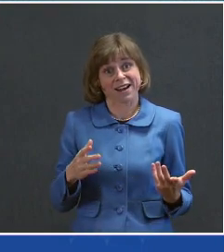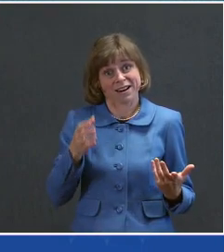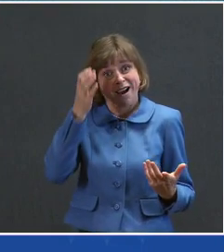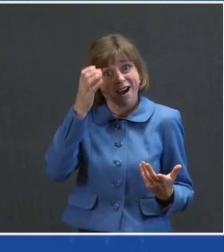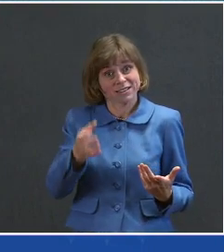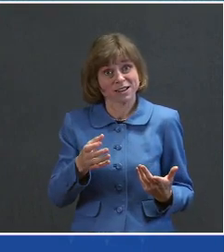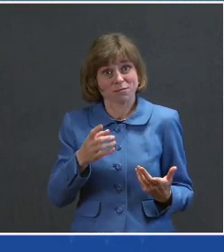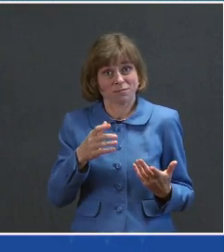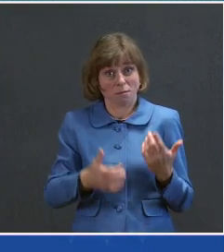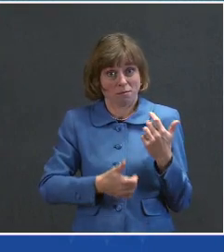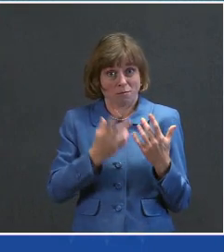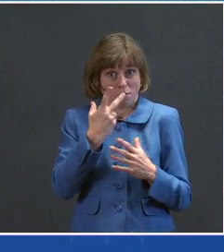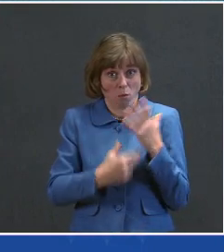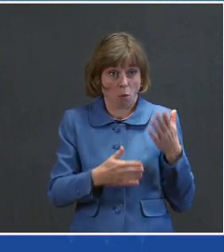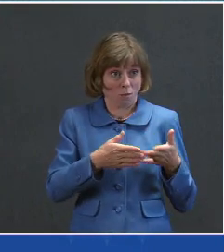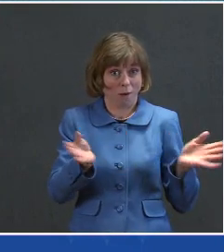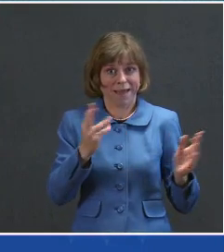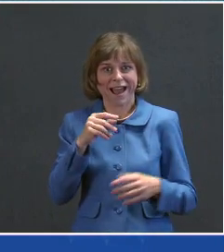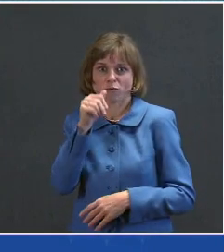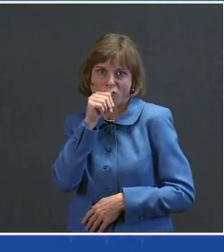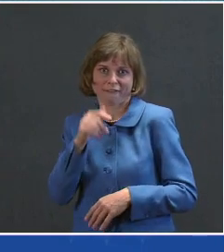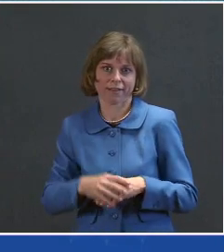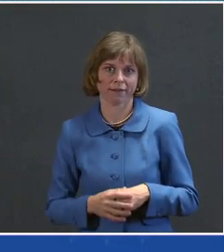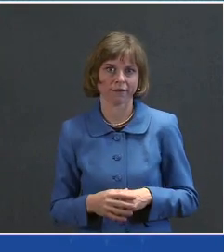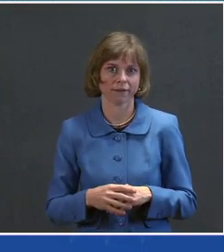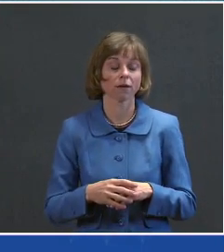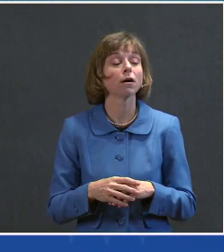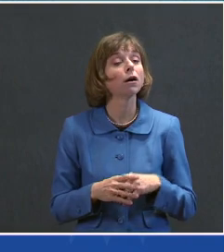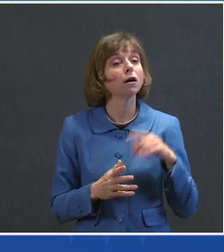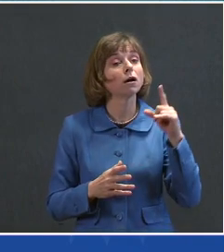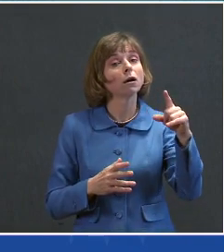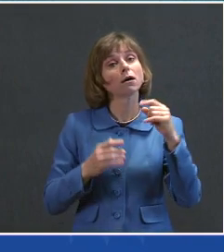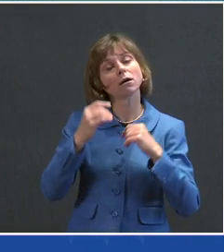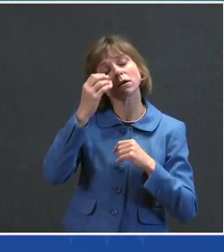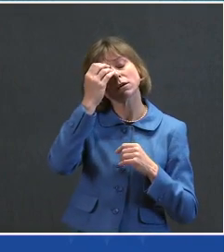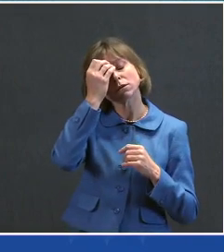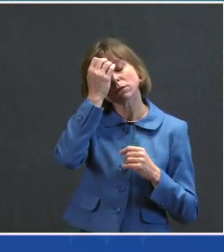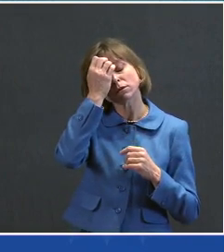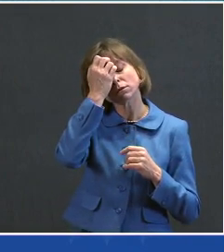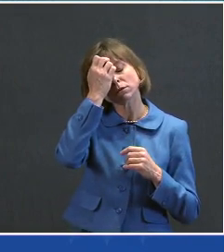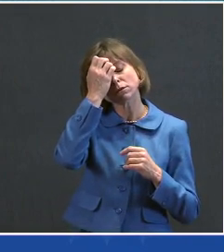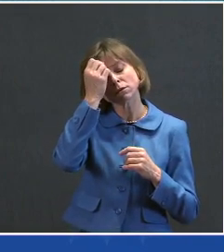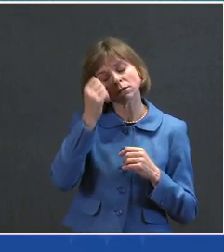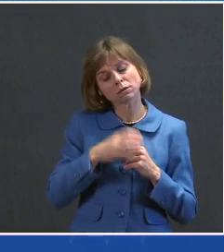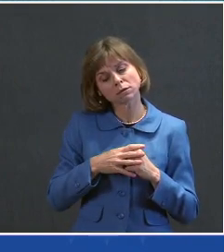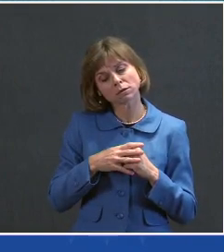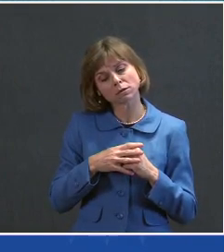Let me see. Go ahead. Ms. Psaki: Thank you, Jen. Just a couple questions on the partnership.